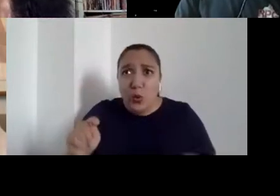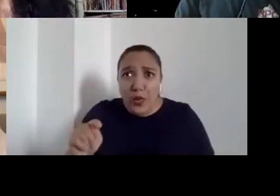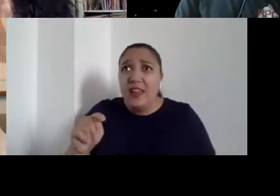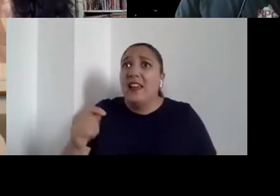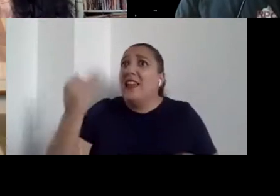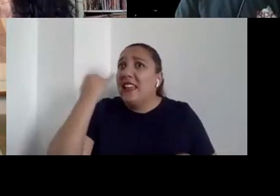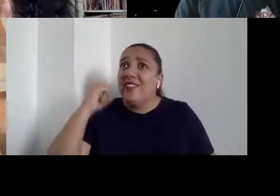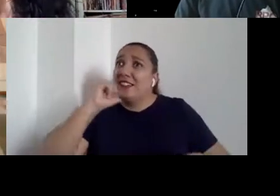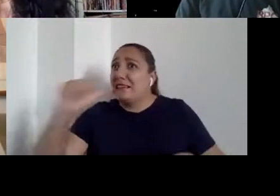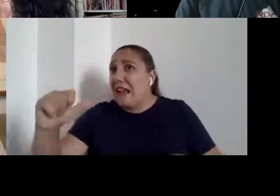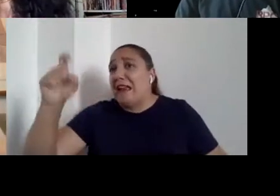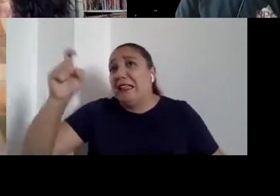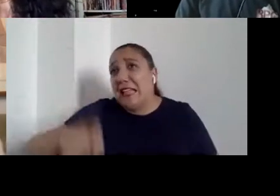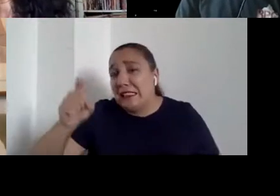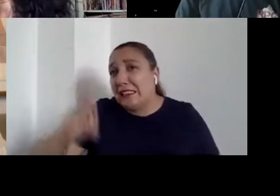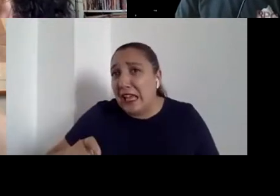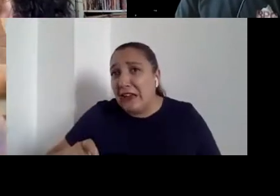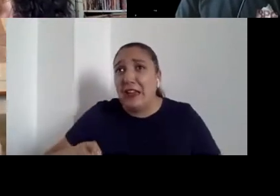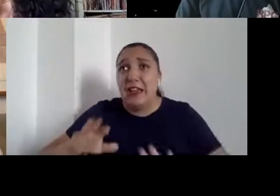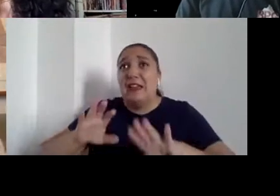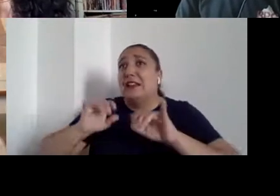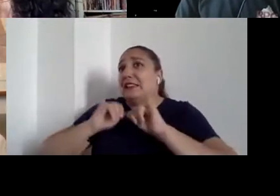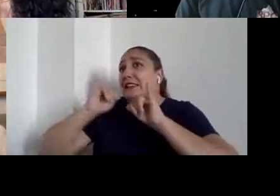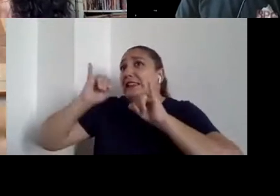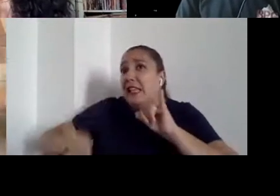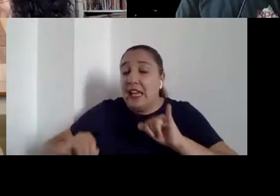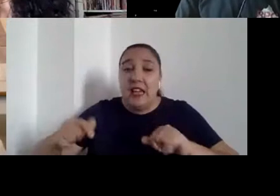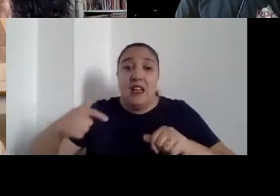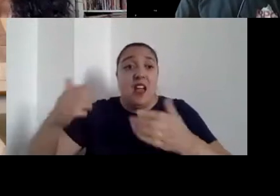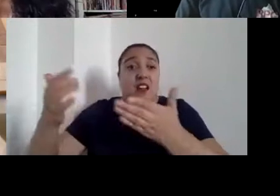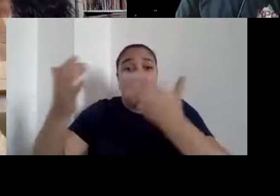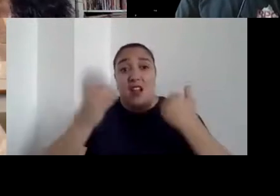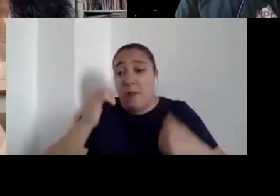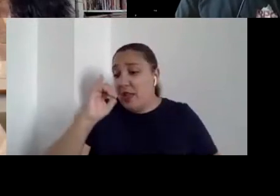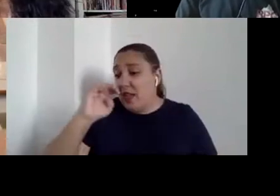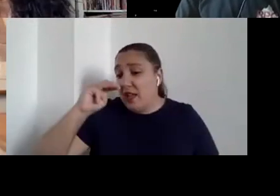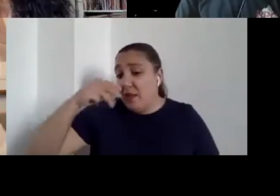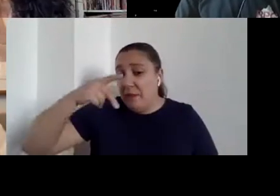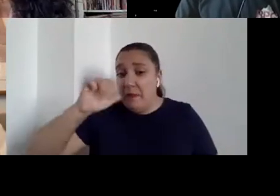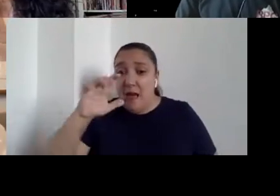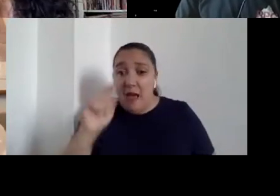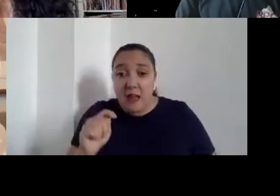do it. Come to EMPAC, play with all of the things, have exposure to them and figure out